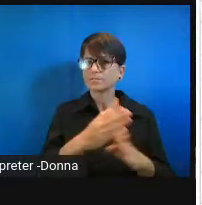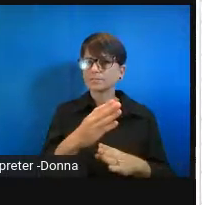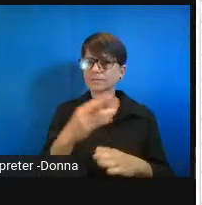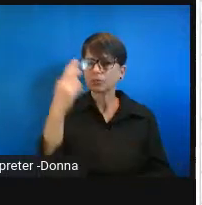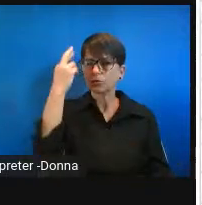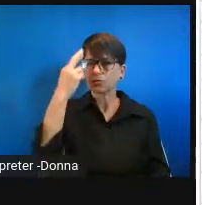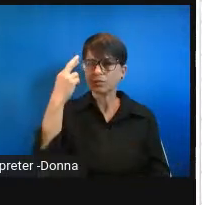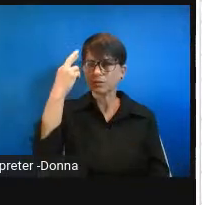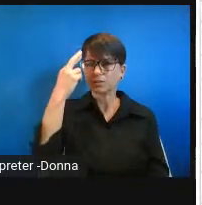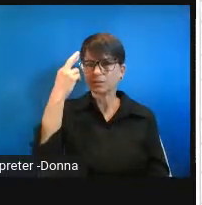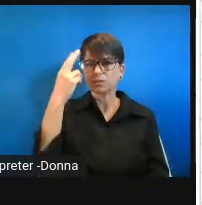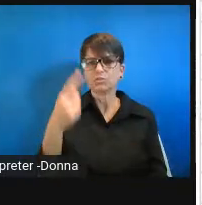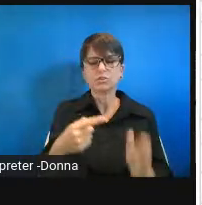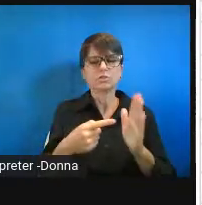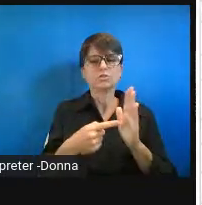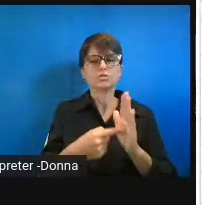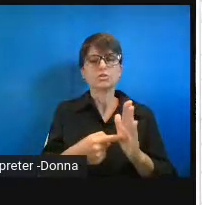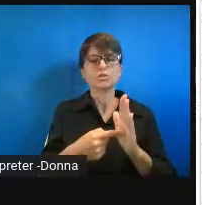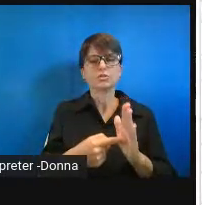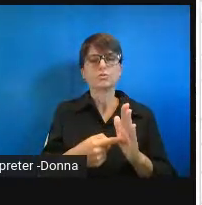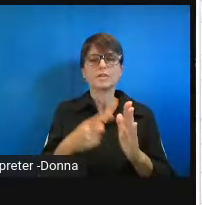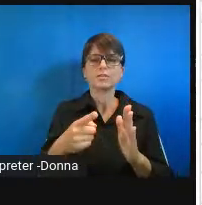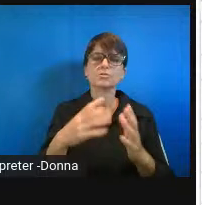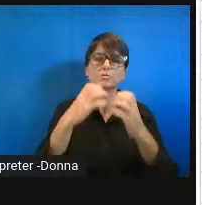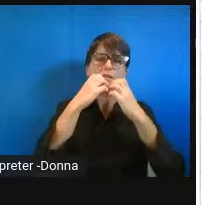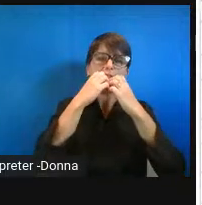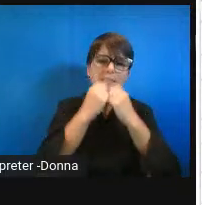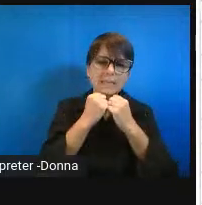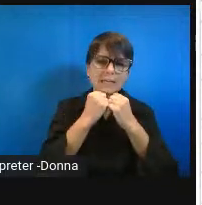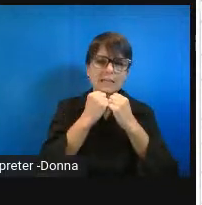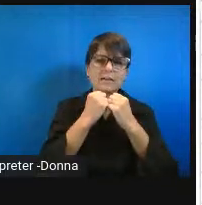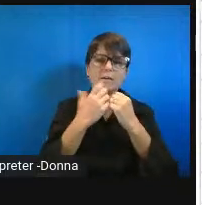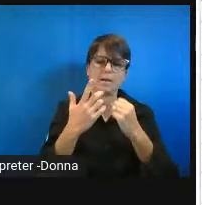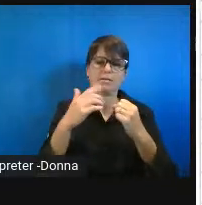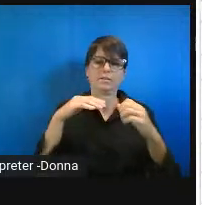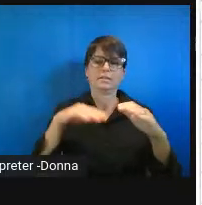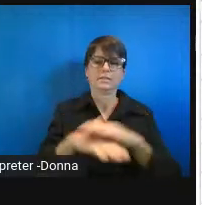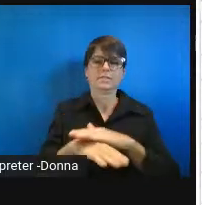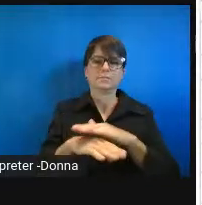a Web Accessibility directive. The main reason